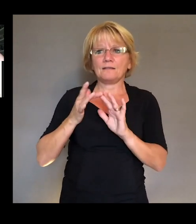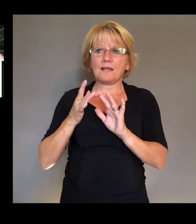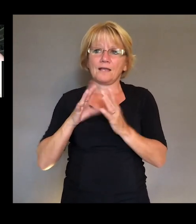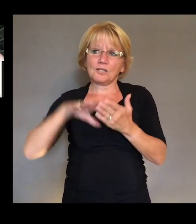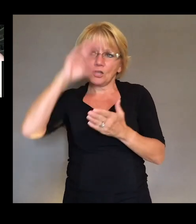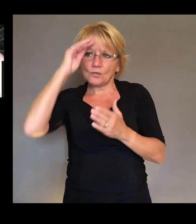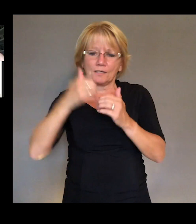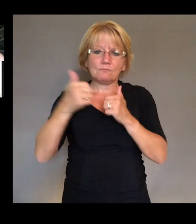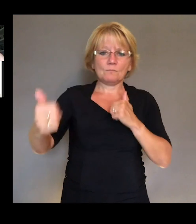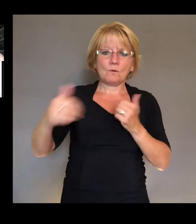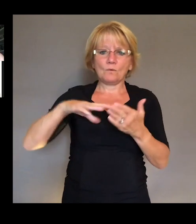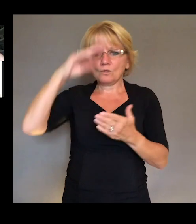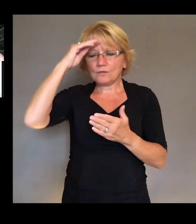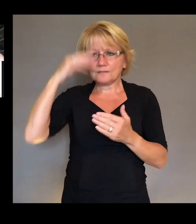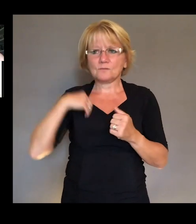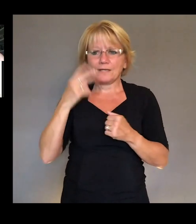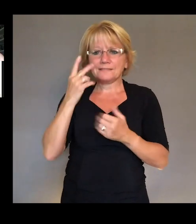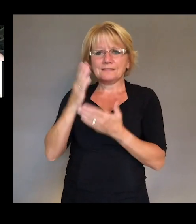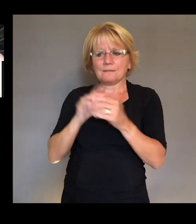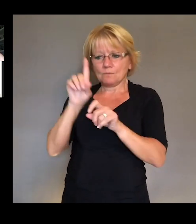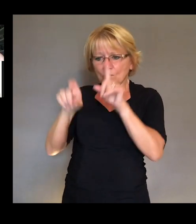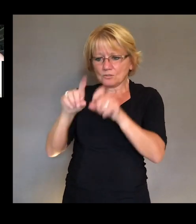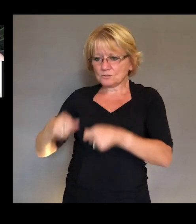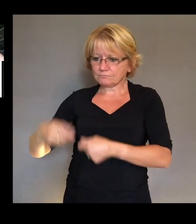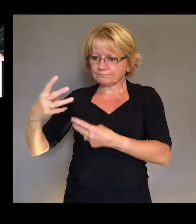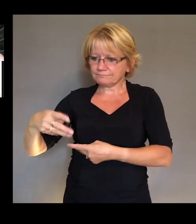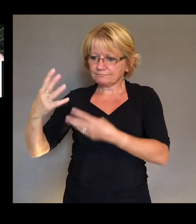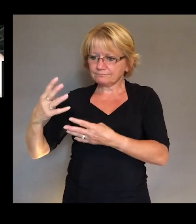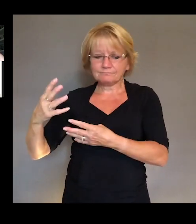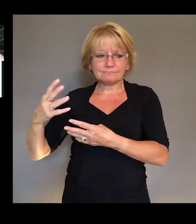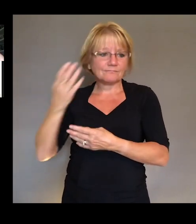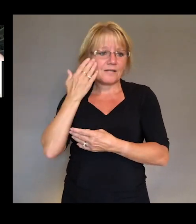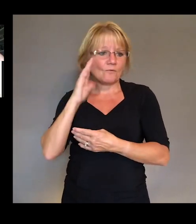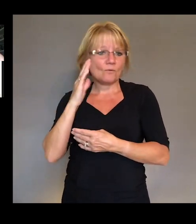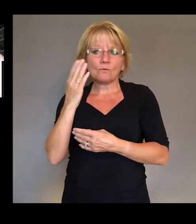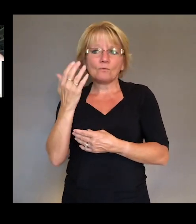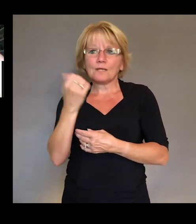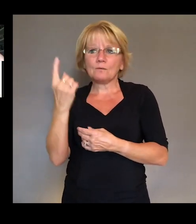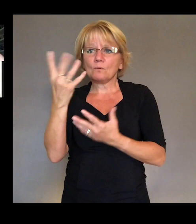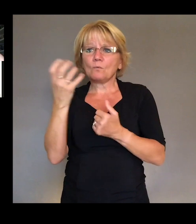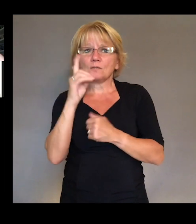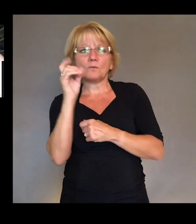So I see some questions there. And I didn't know if somebody wanted to jump in and ask a question,